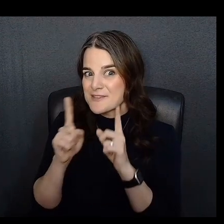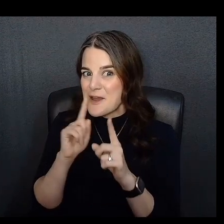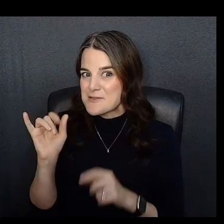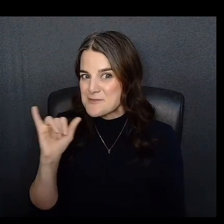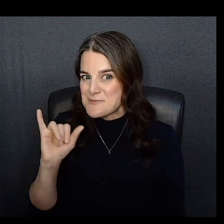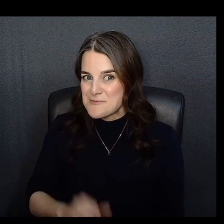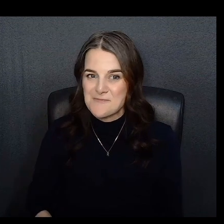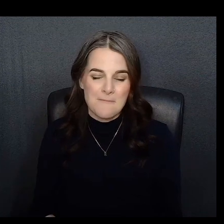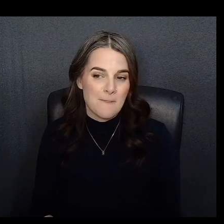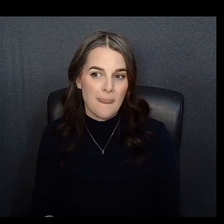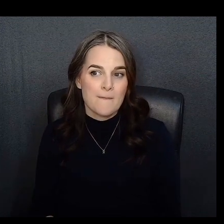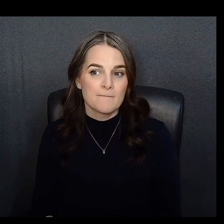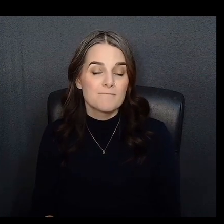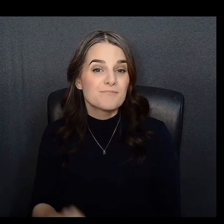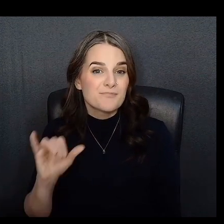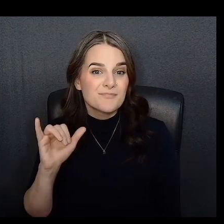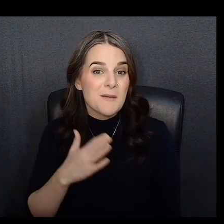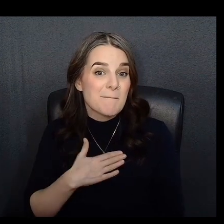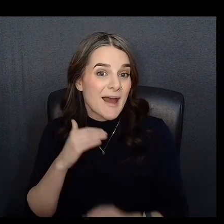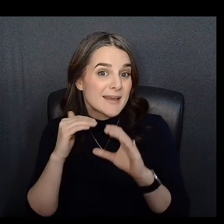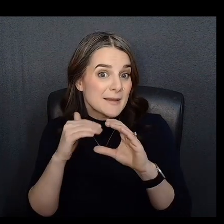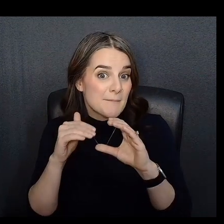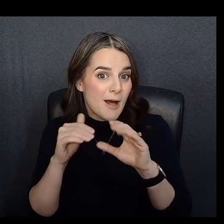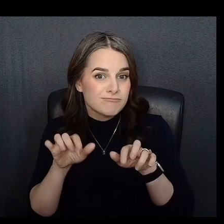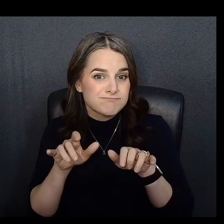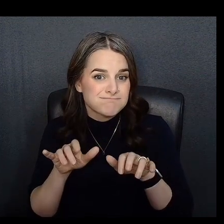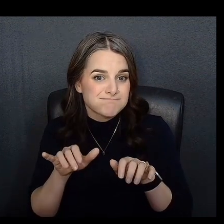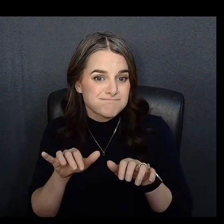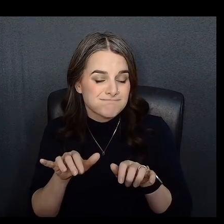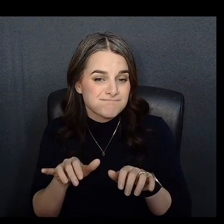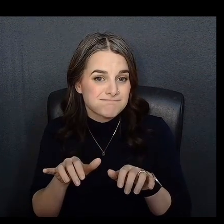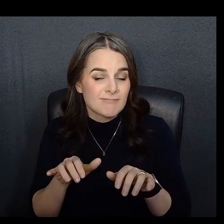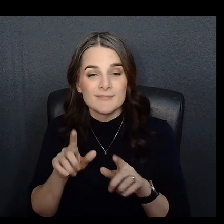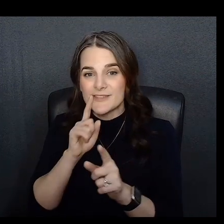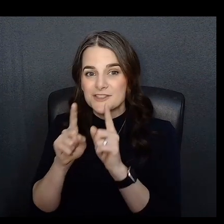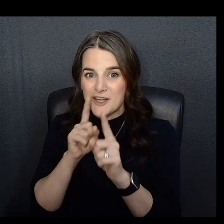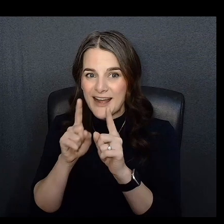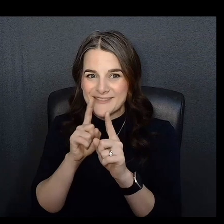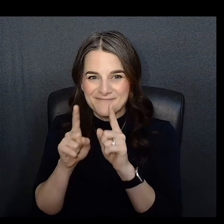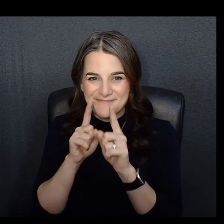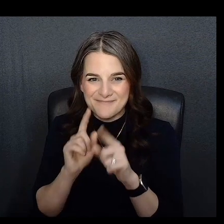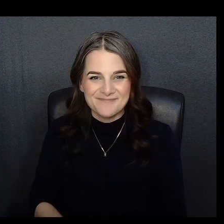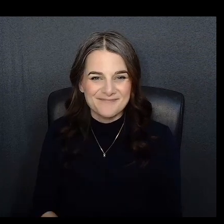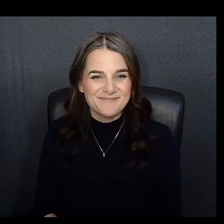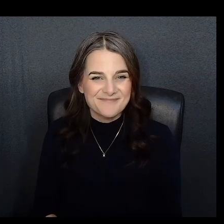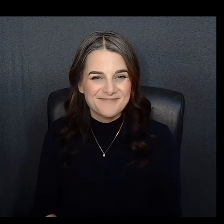I'm also going to type my email in the chat. So if you have any other questions,